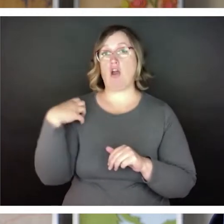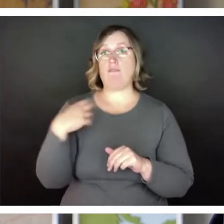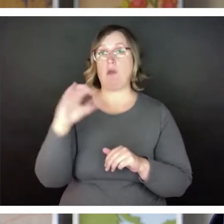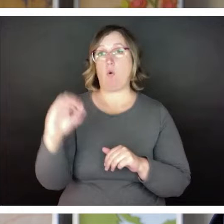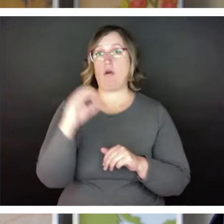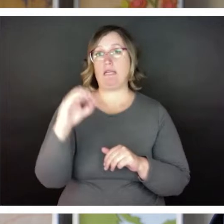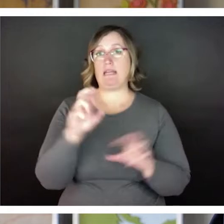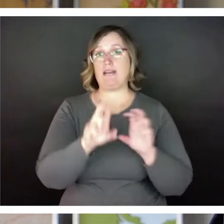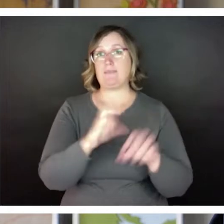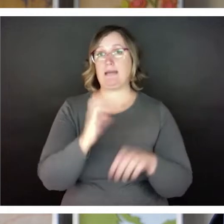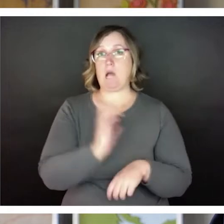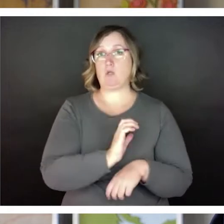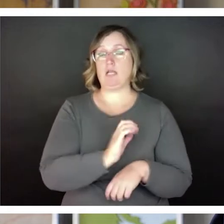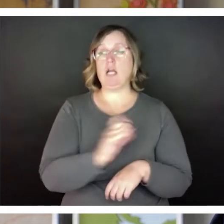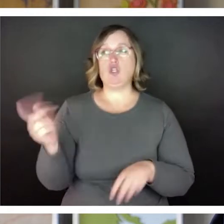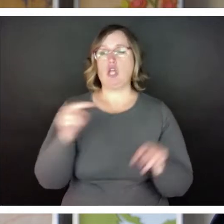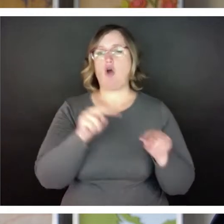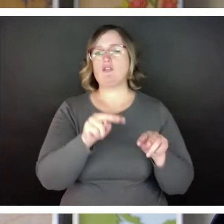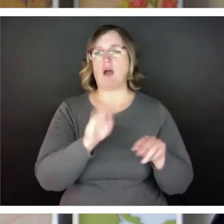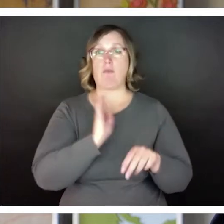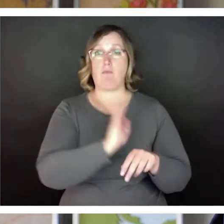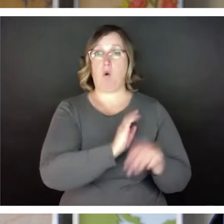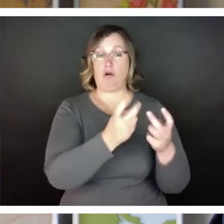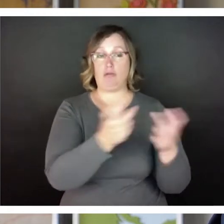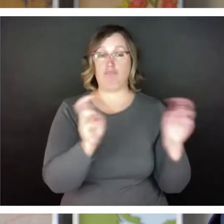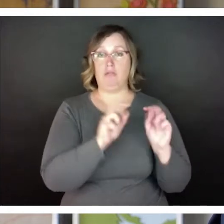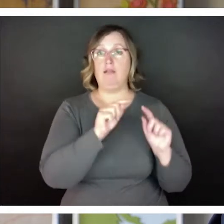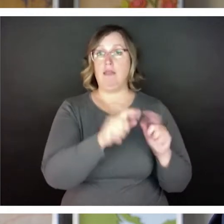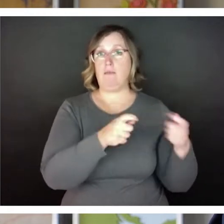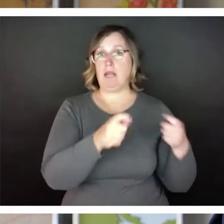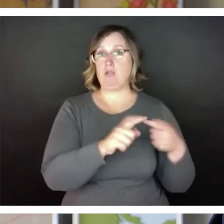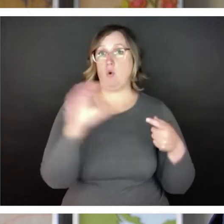where she oversaw the board that manages the Oregon public employees retirement fund.